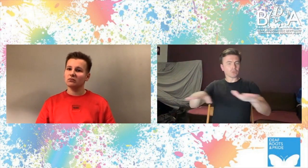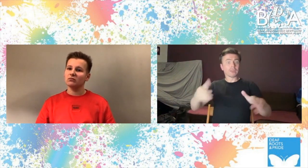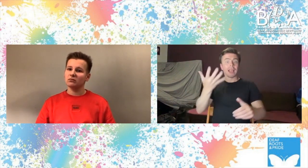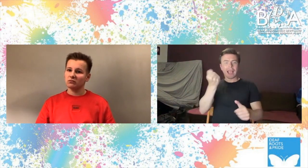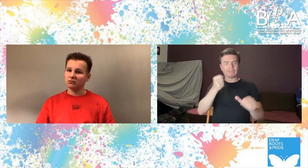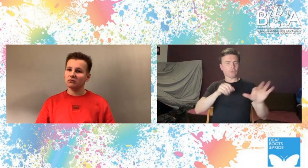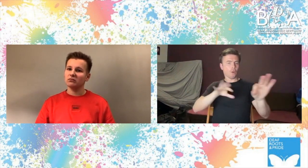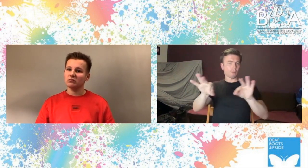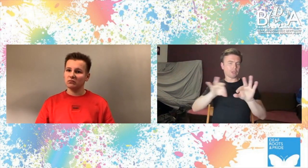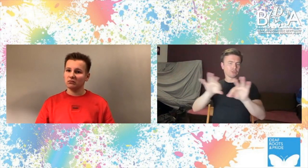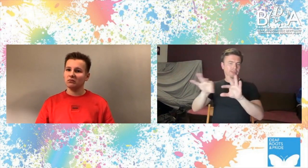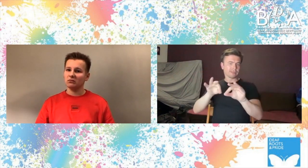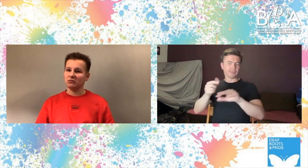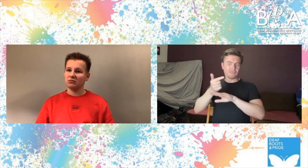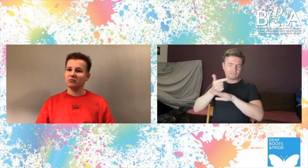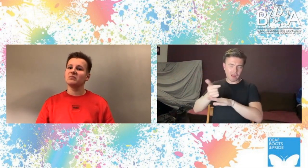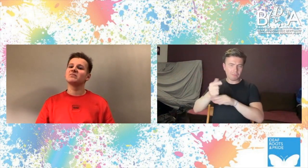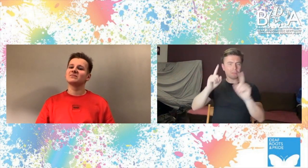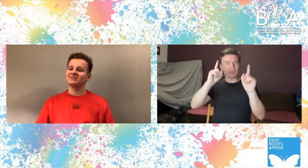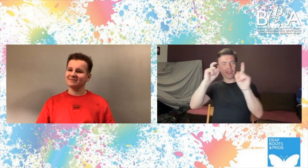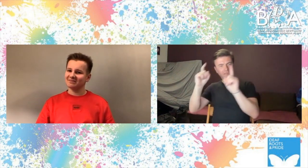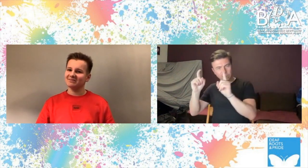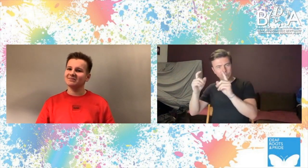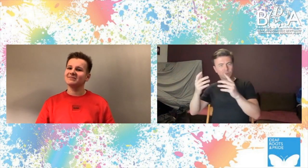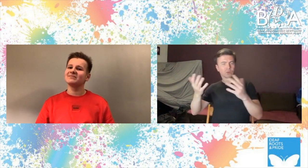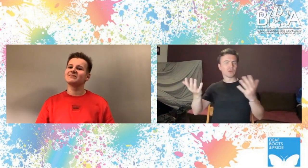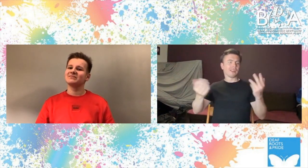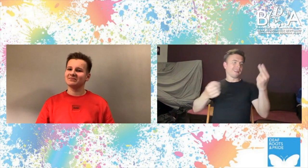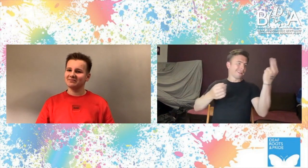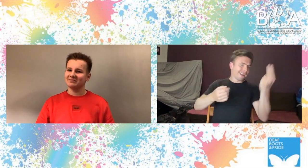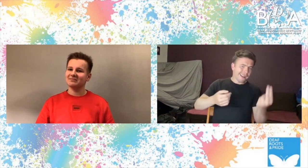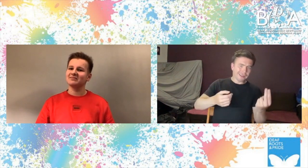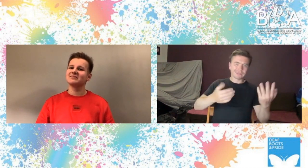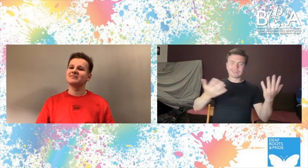and I think children should have options and they should be able to take options